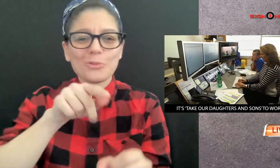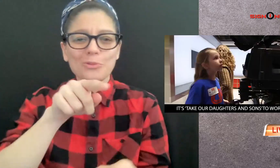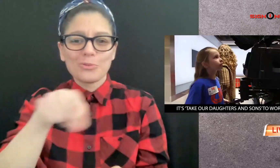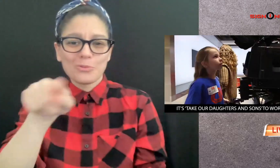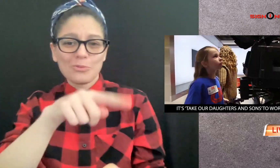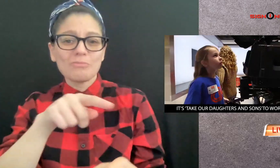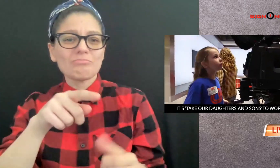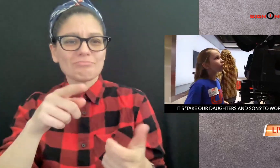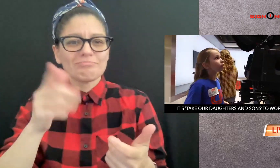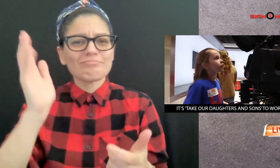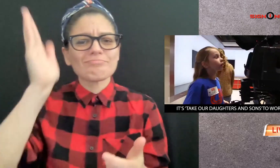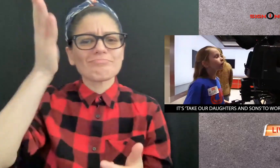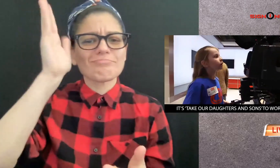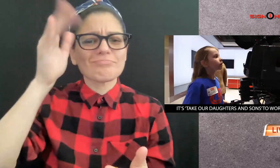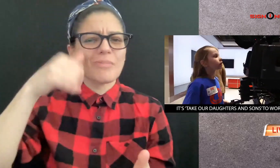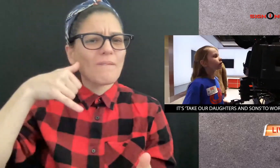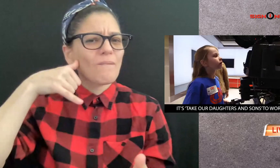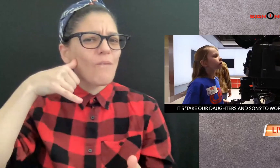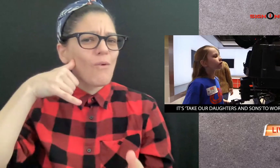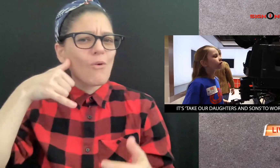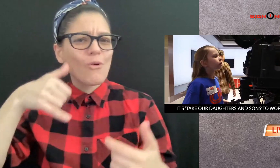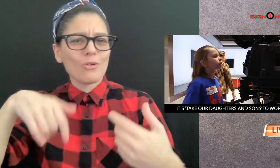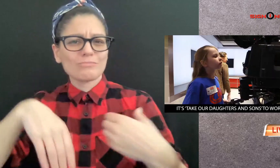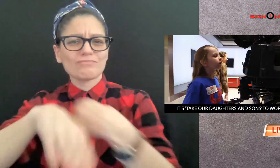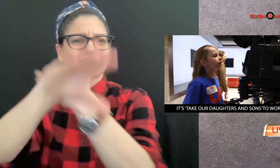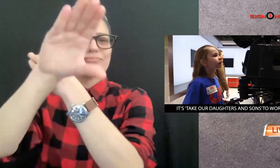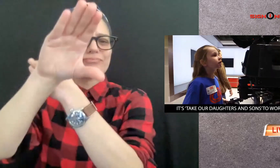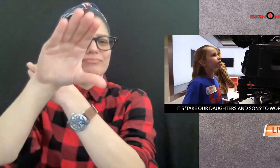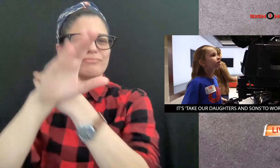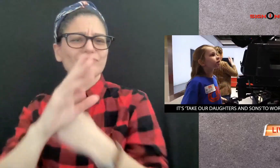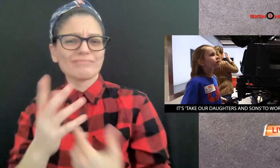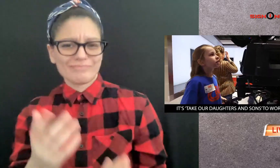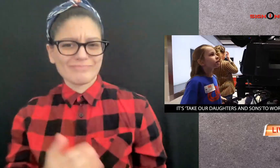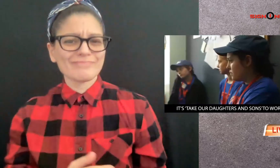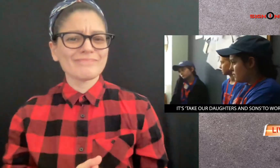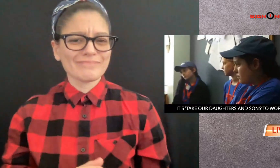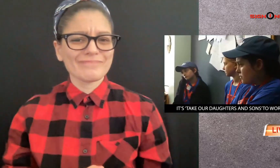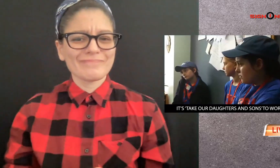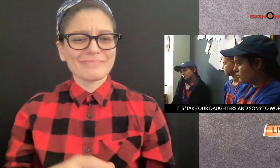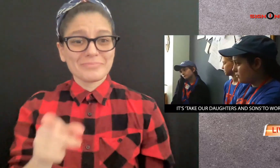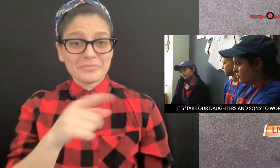the kids could also join you on a conference call